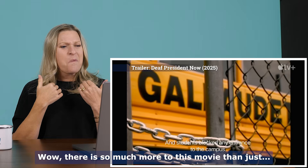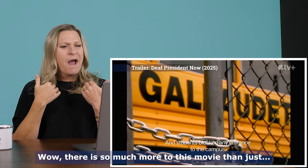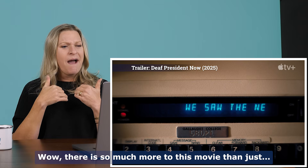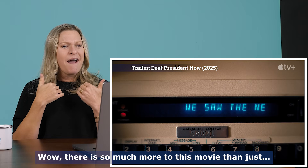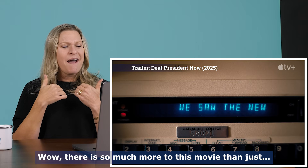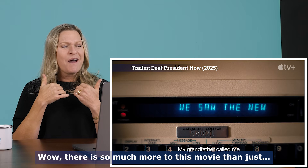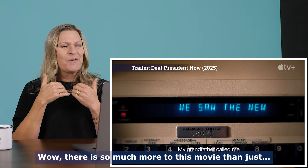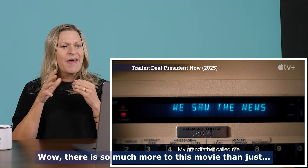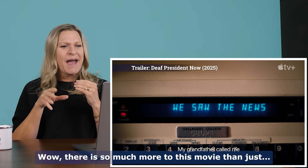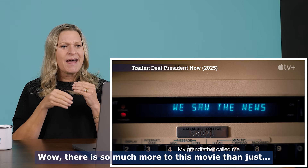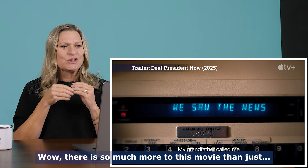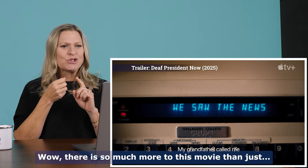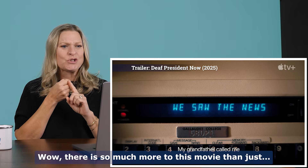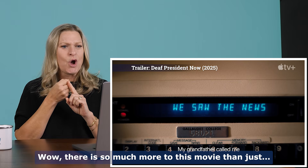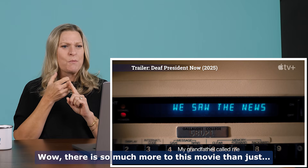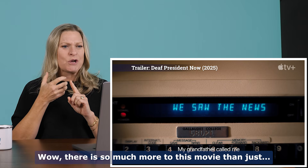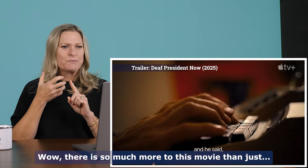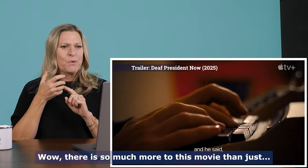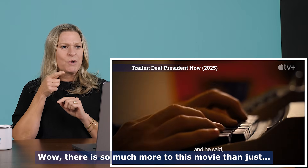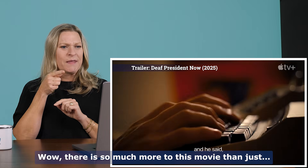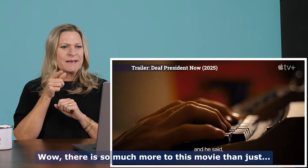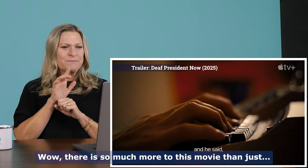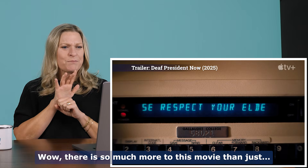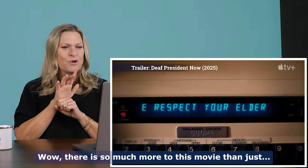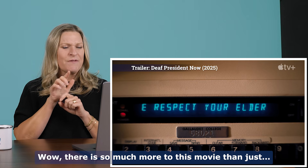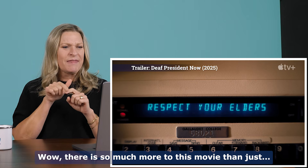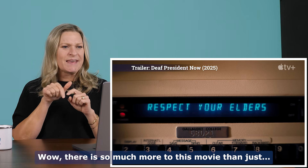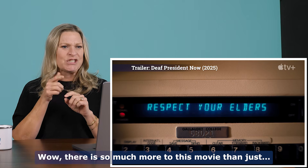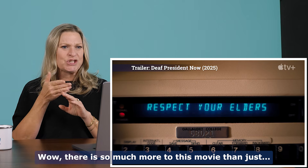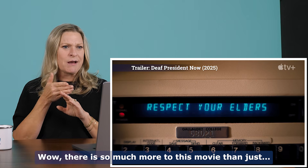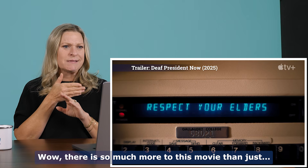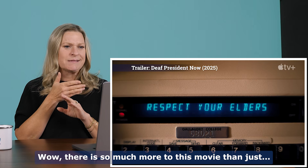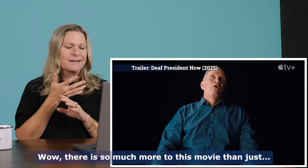Wow, there is so much more to this movie than just...